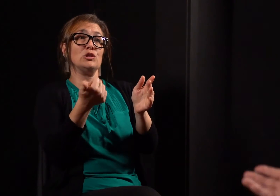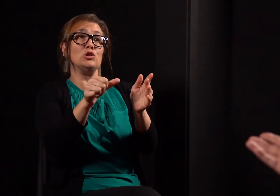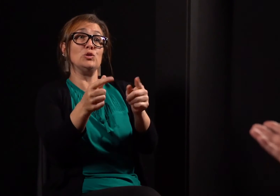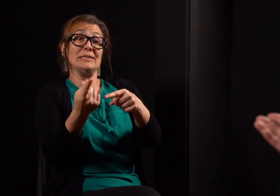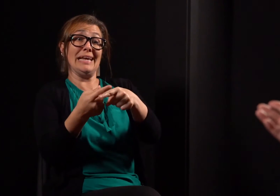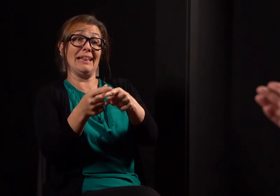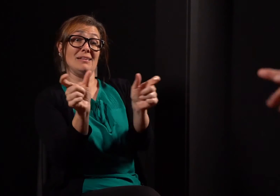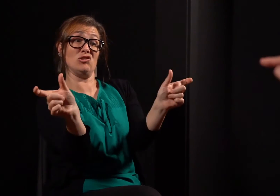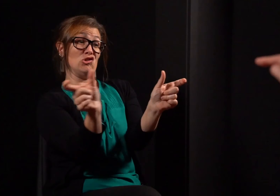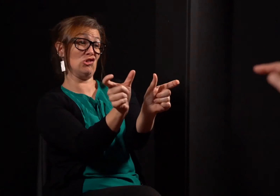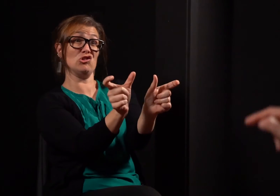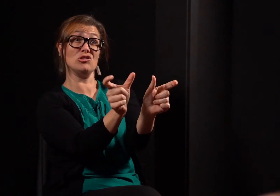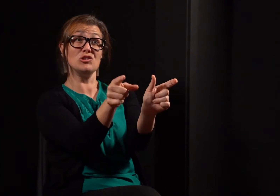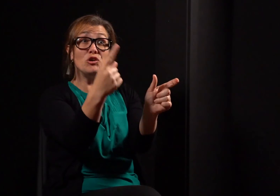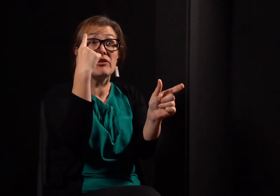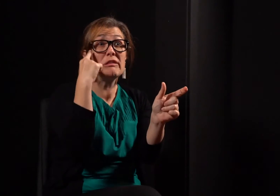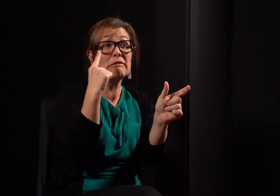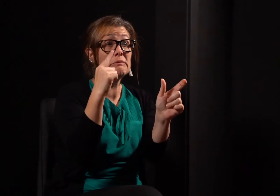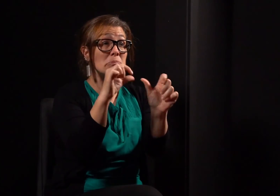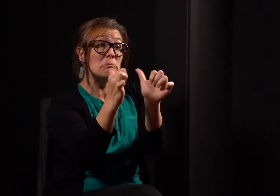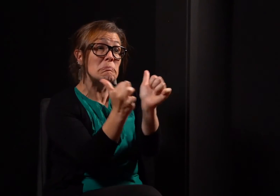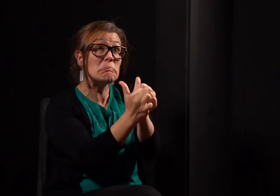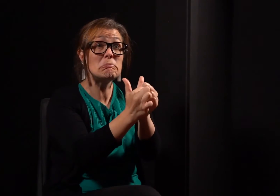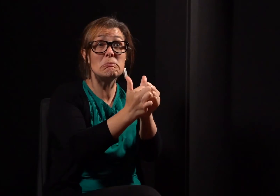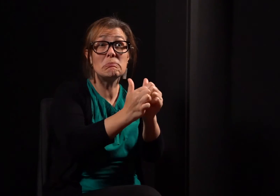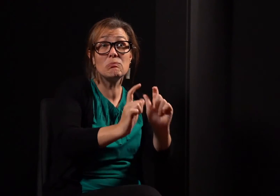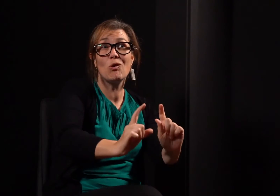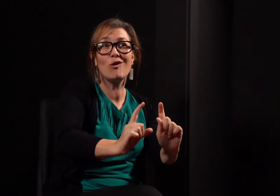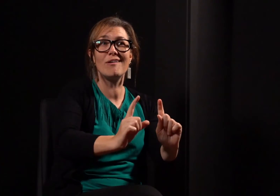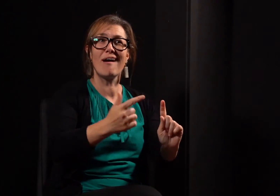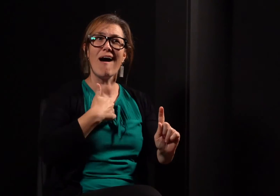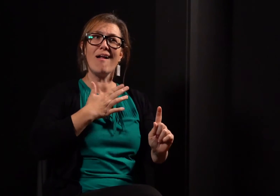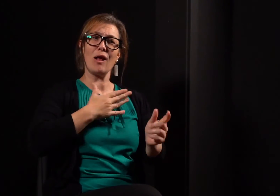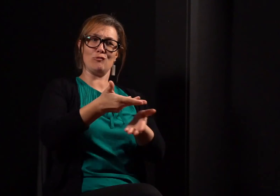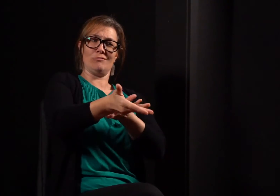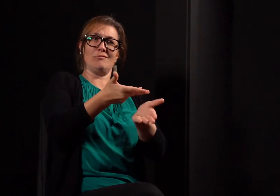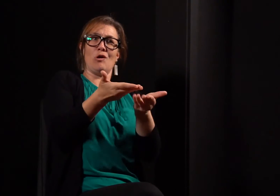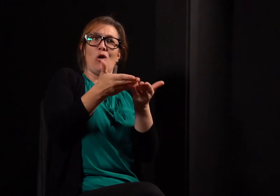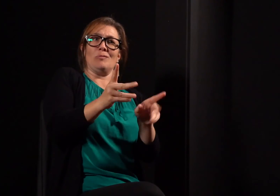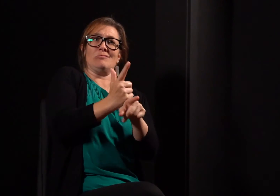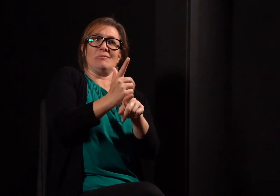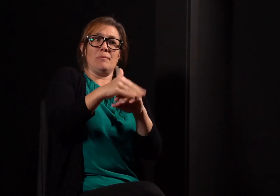is talk about what sign they used and what English terms I used and ask for their feedback and what they thought,